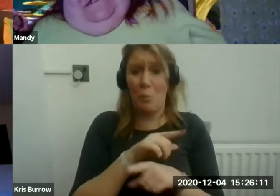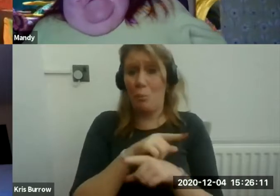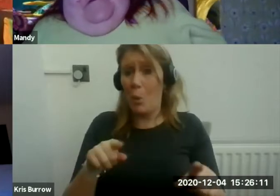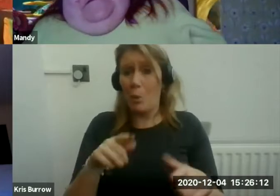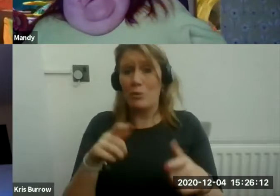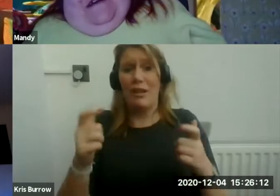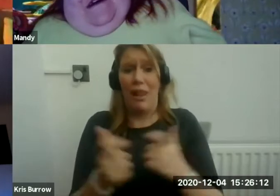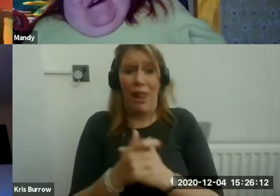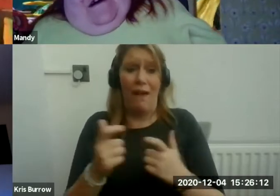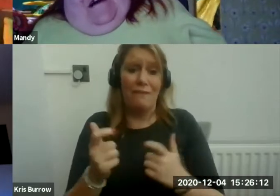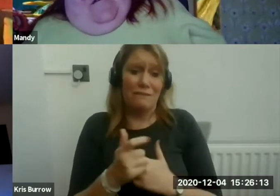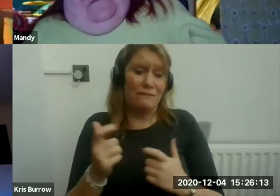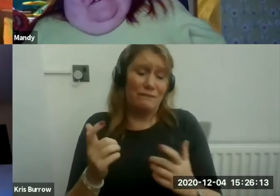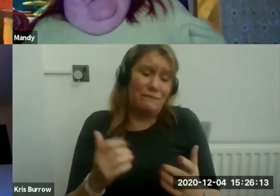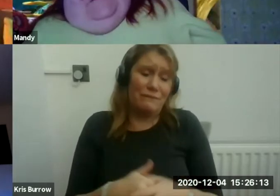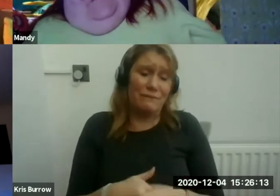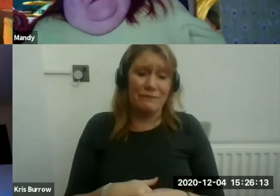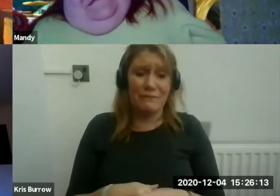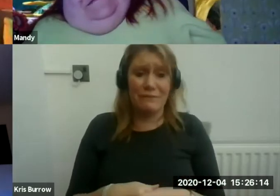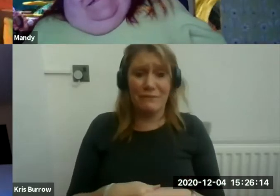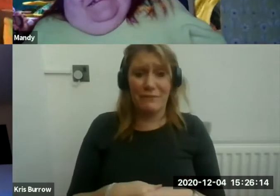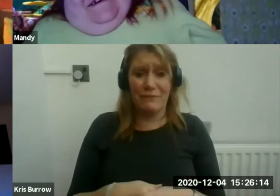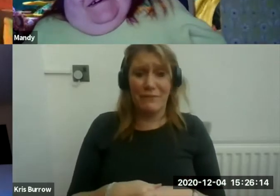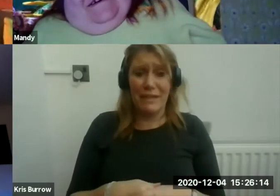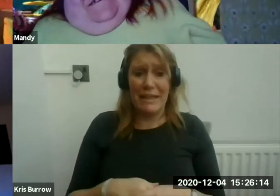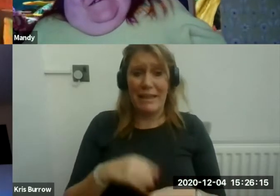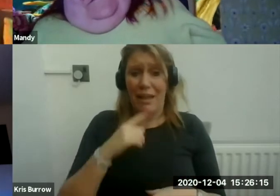and it was great fun. And I loved